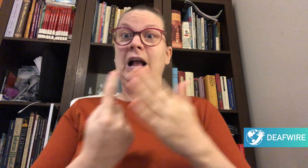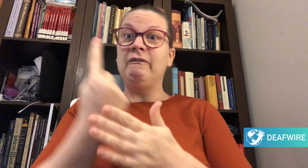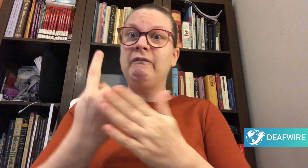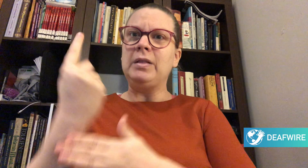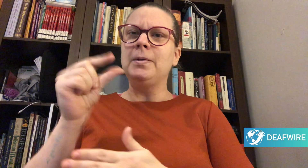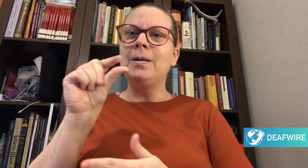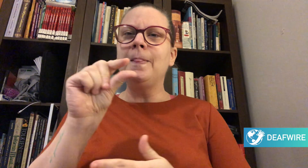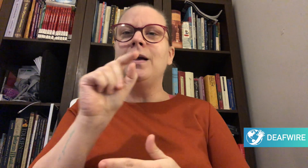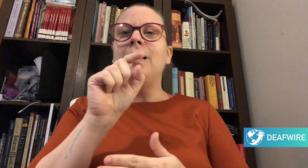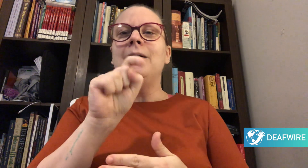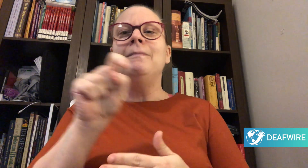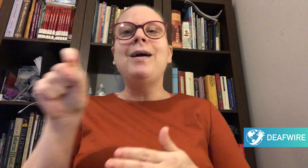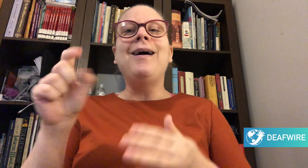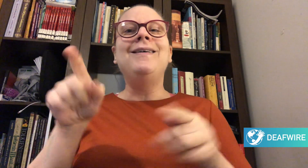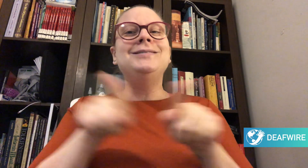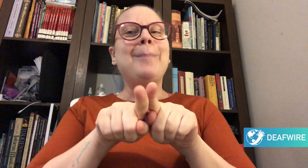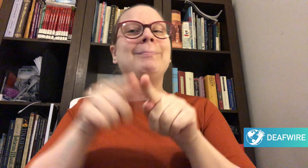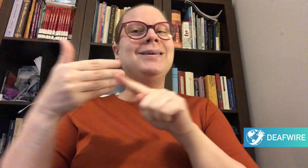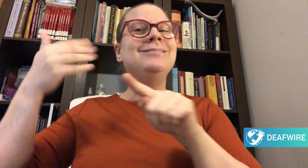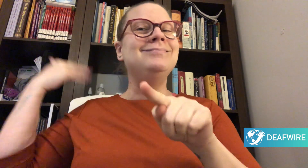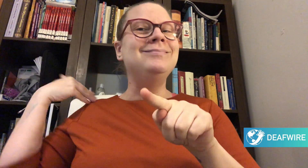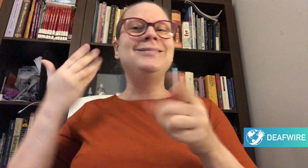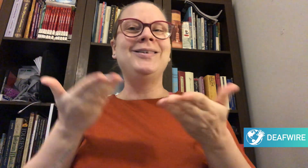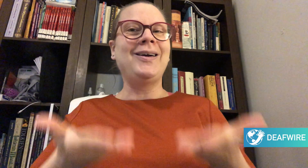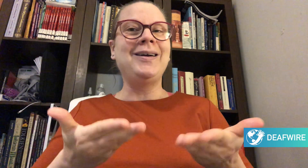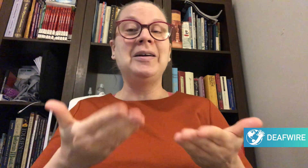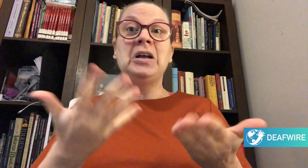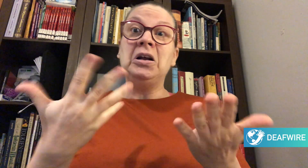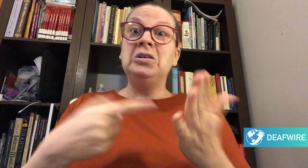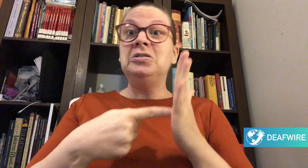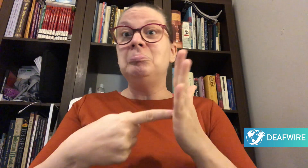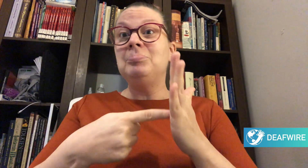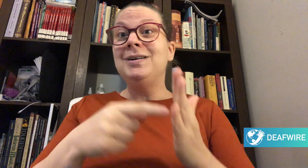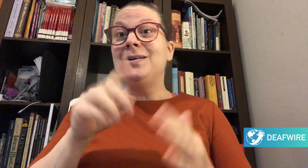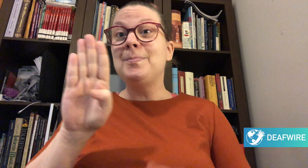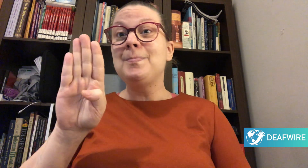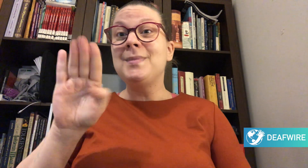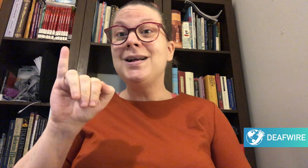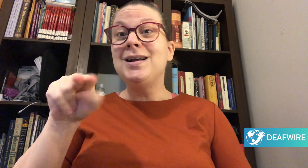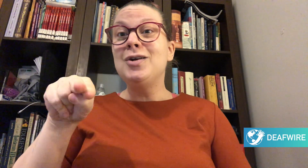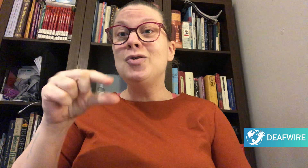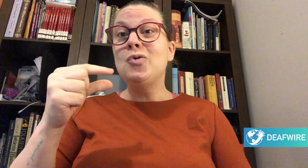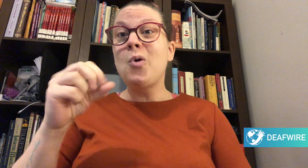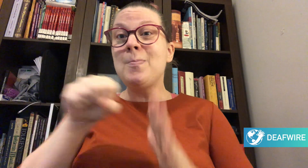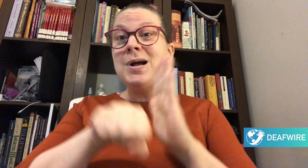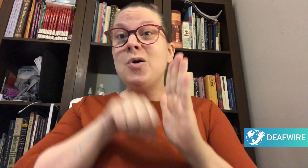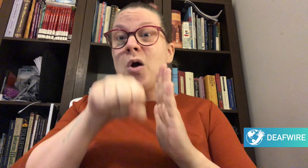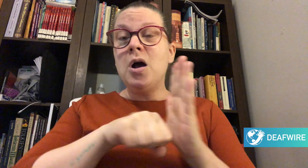very popular. These days, it's indeed challenging